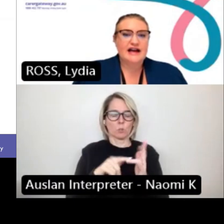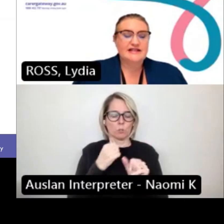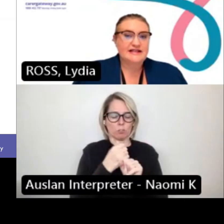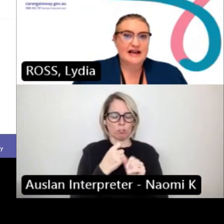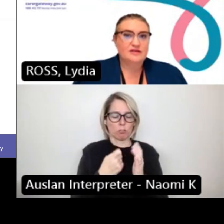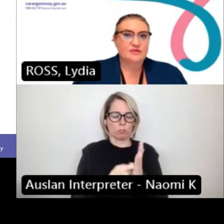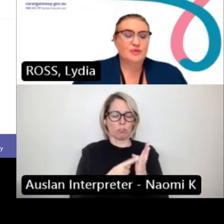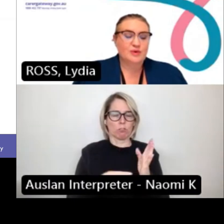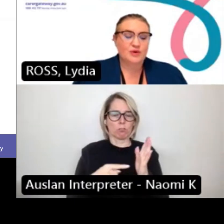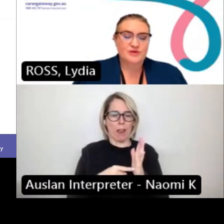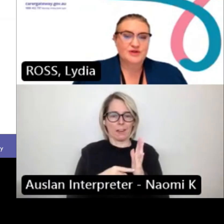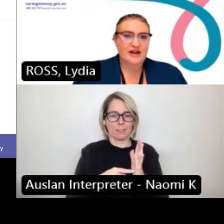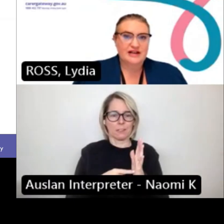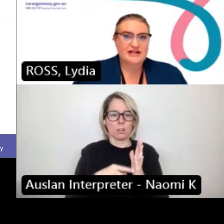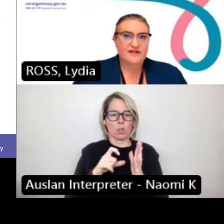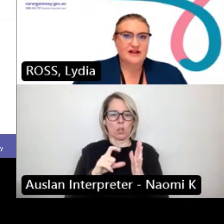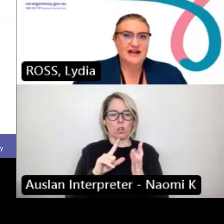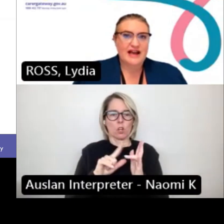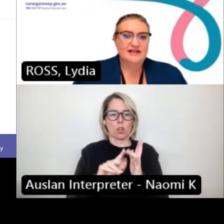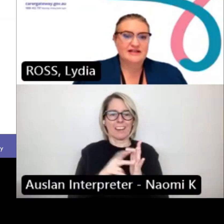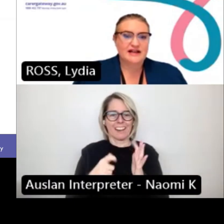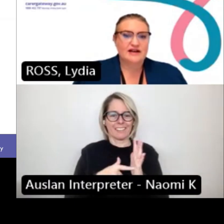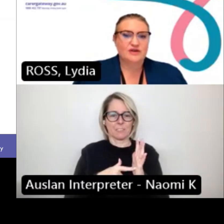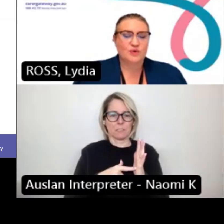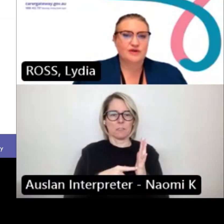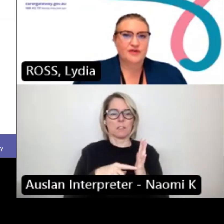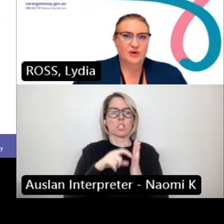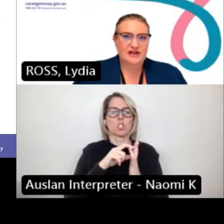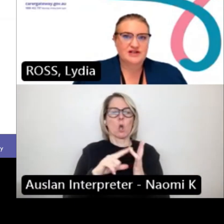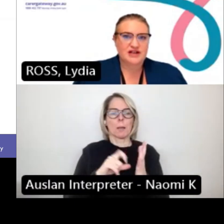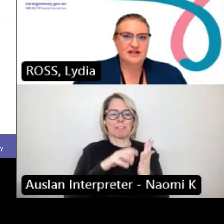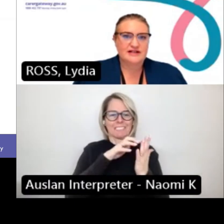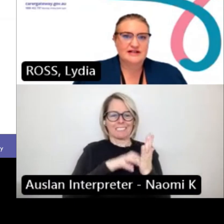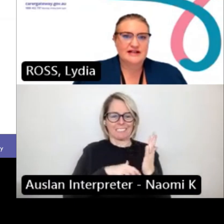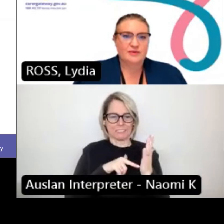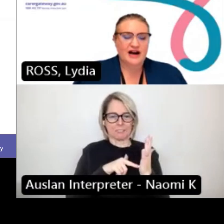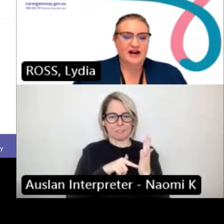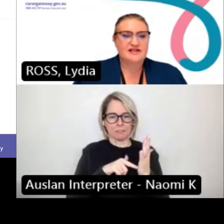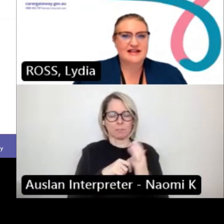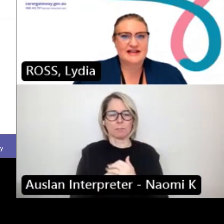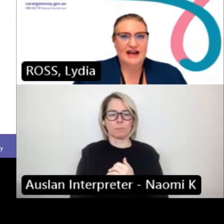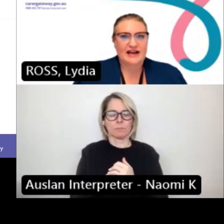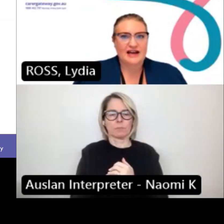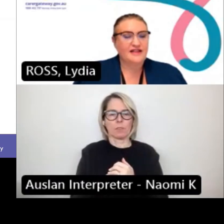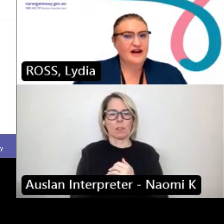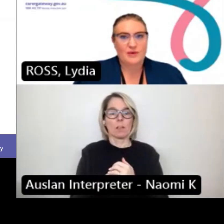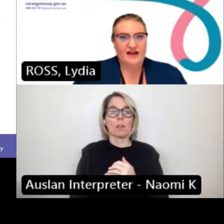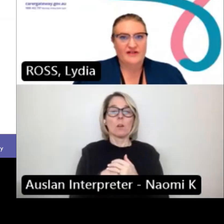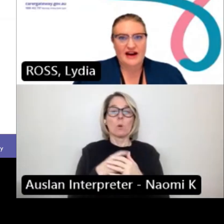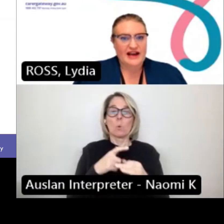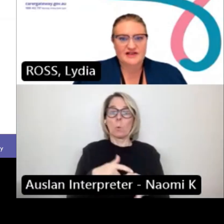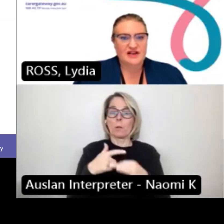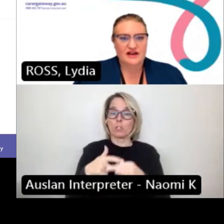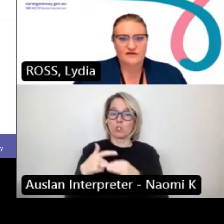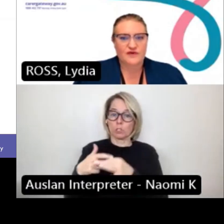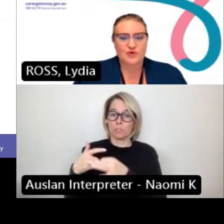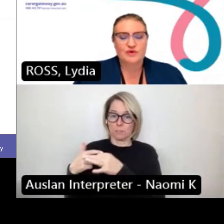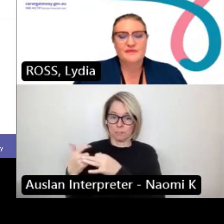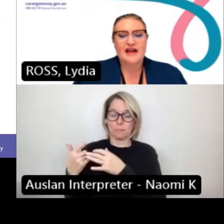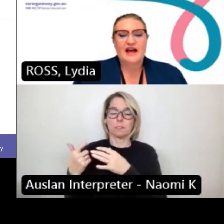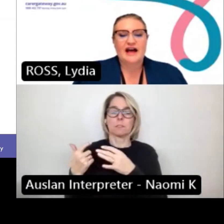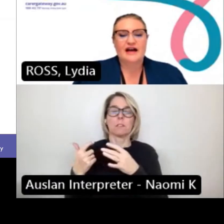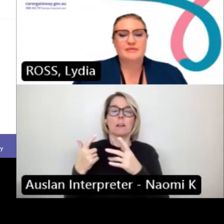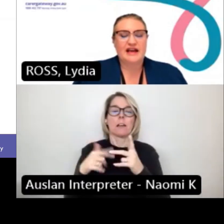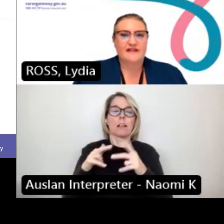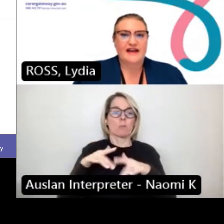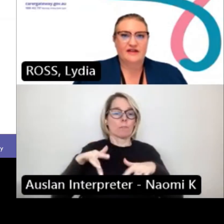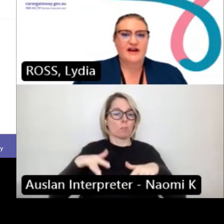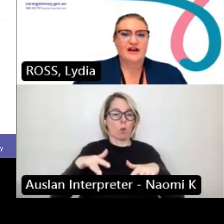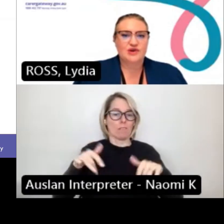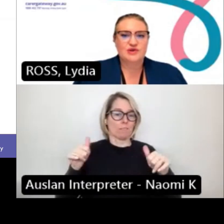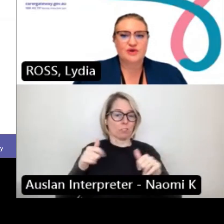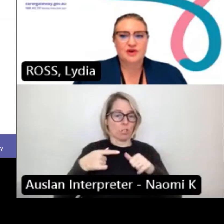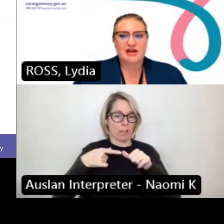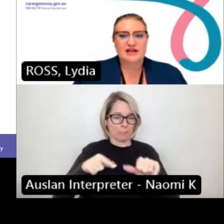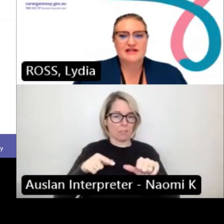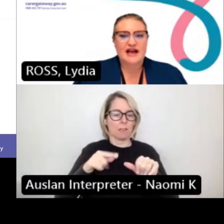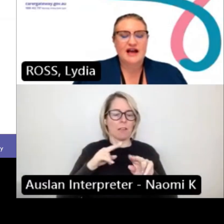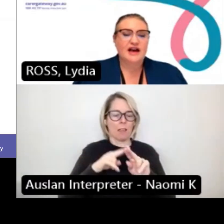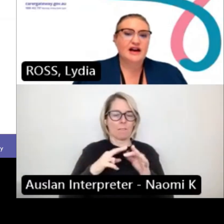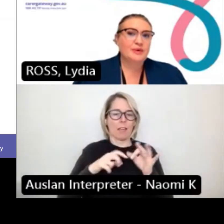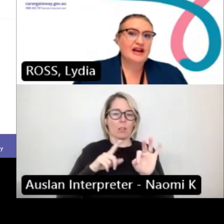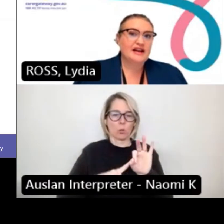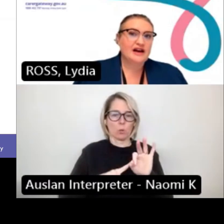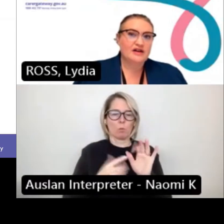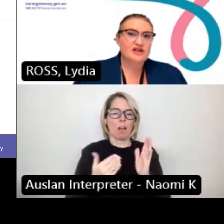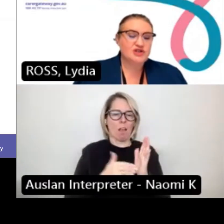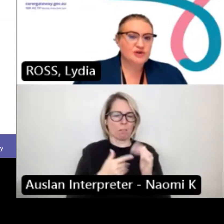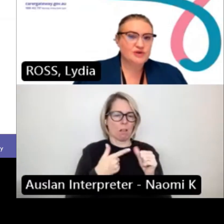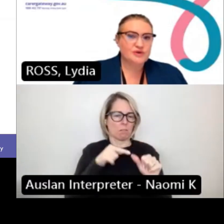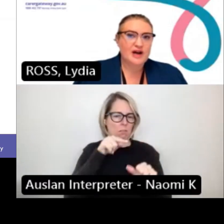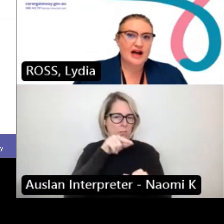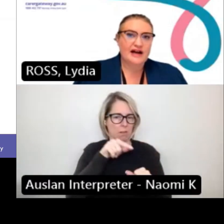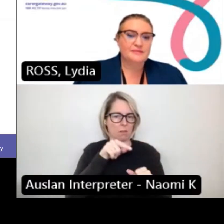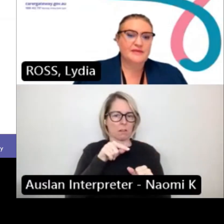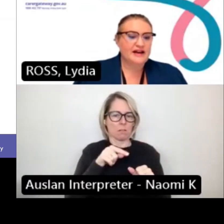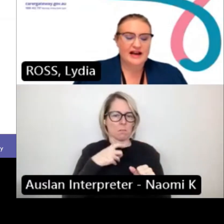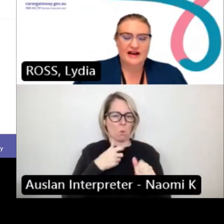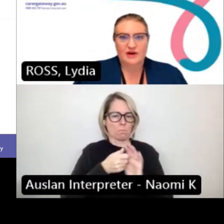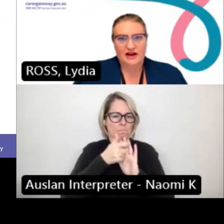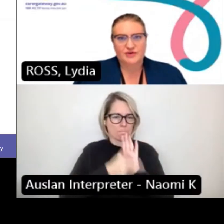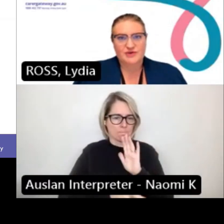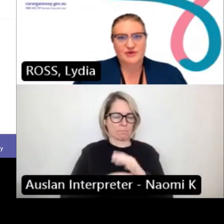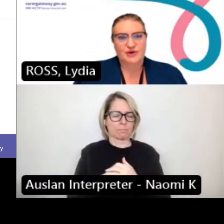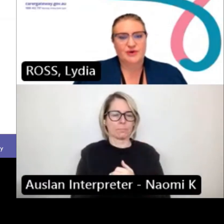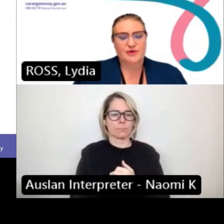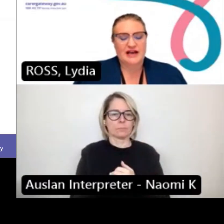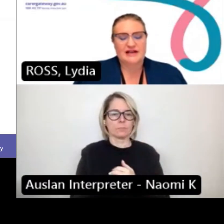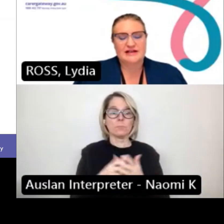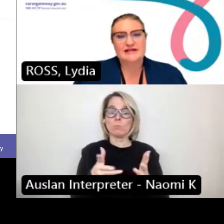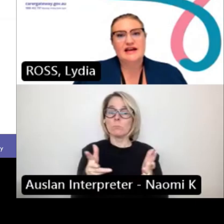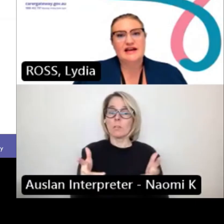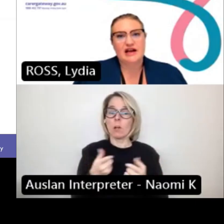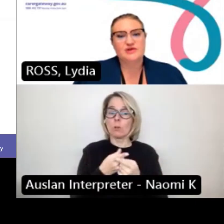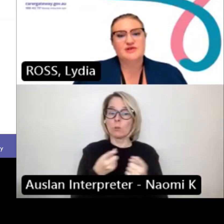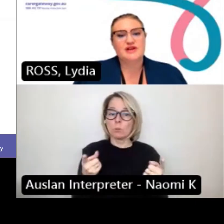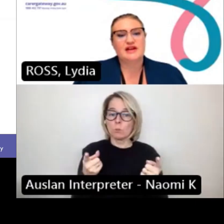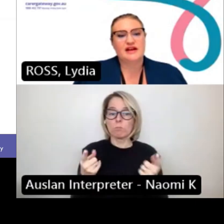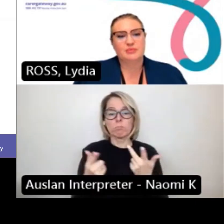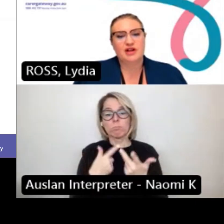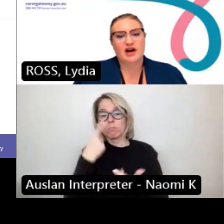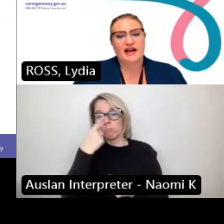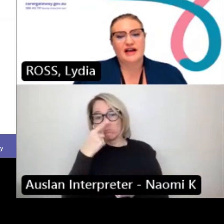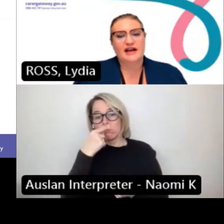As I said, we will also endeavour to answer all of the questions that were asked today that we haven't answered in full in the FAQ document and I would encourage you and anyone else who is interested in applying